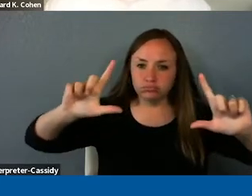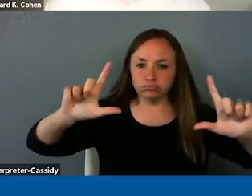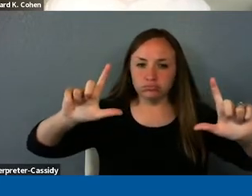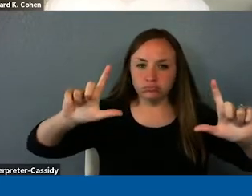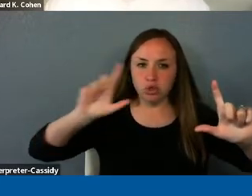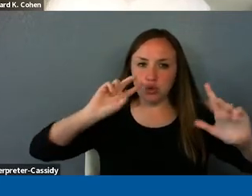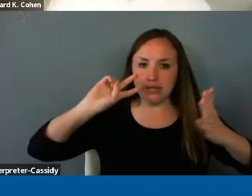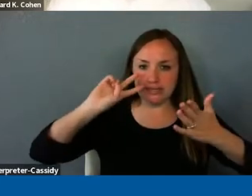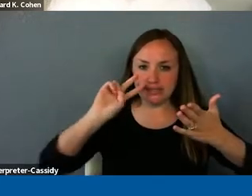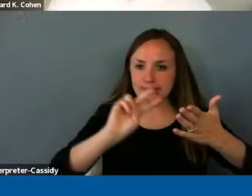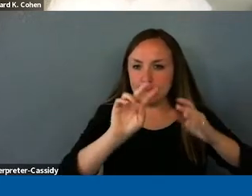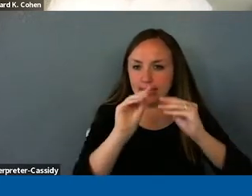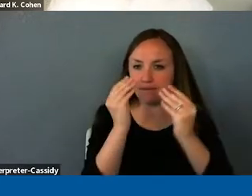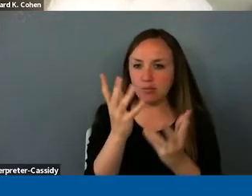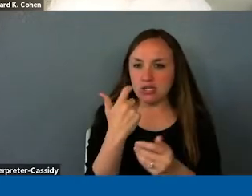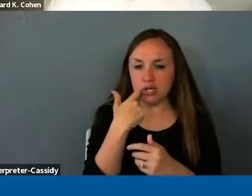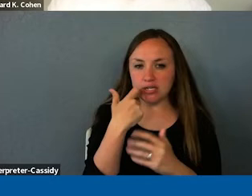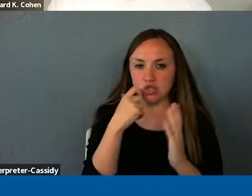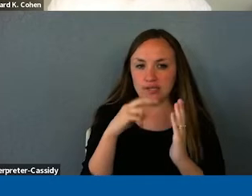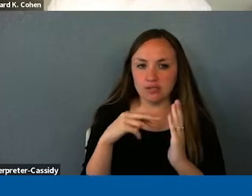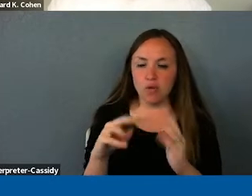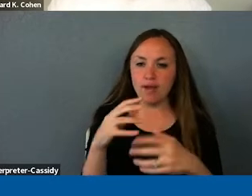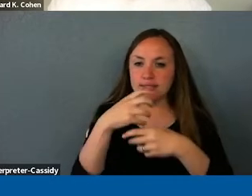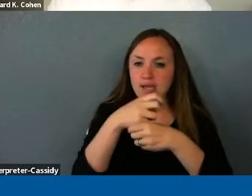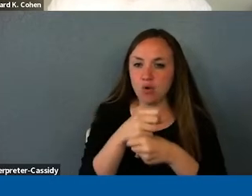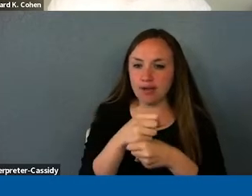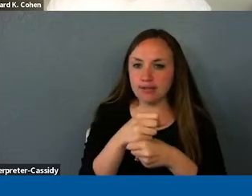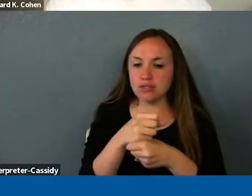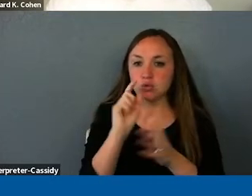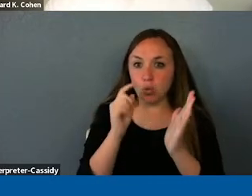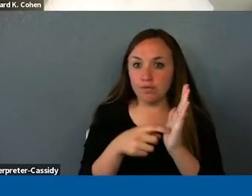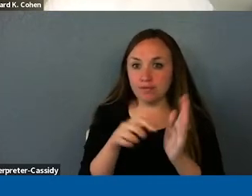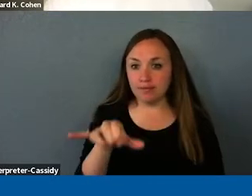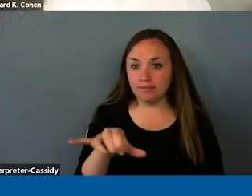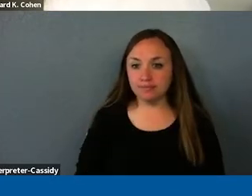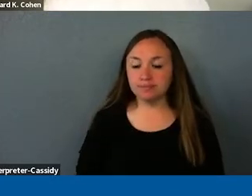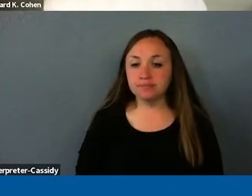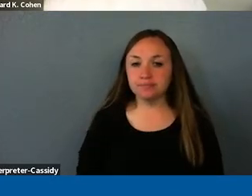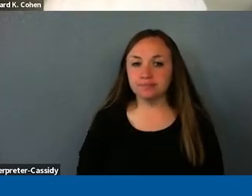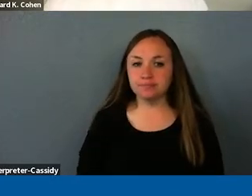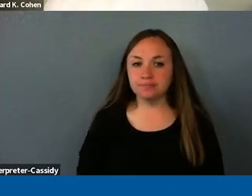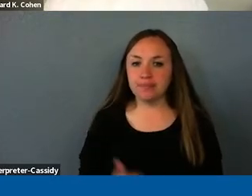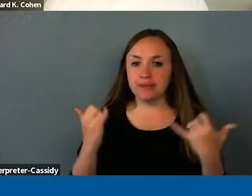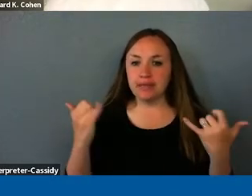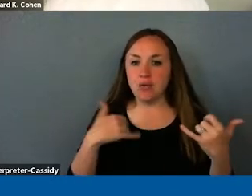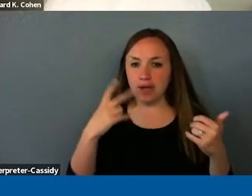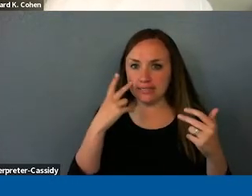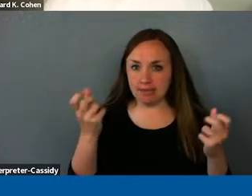you'll see the information that I just read is summarized. So take notice of this. Now I see a lot of component libraries